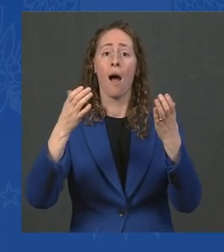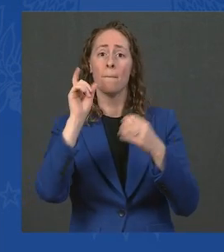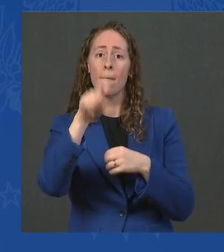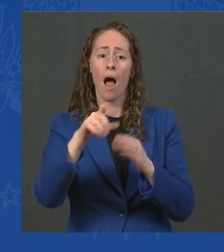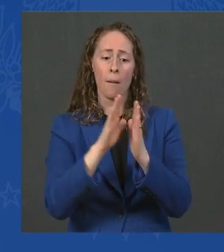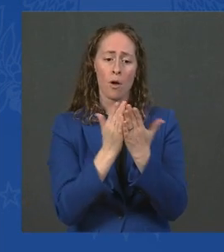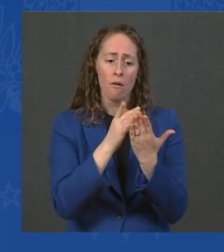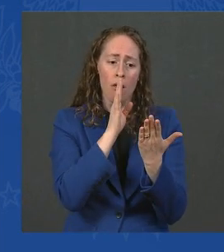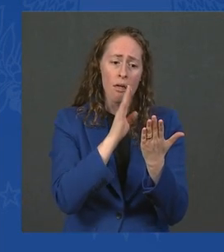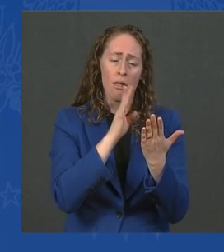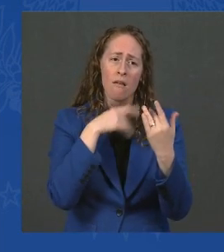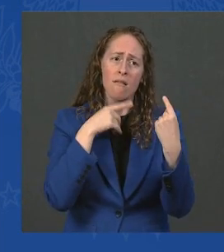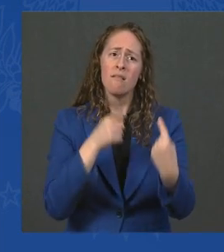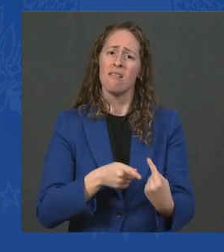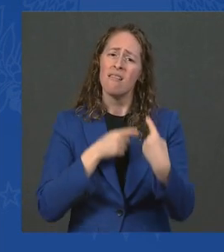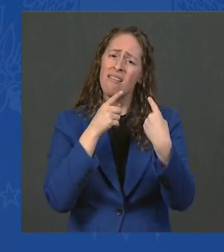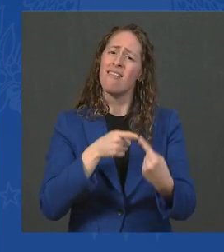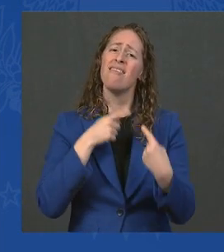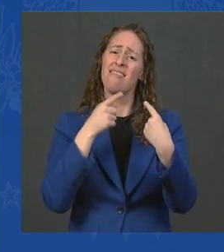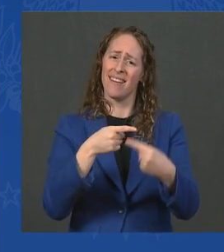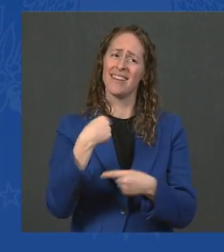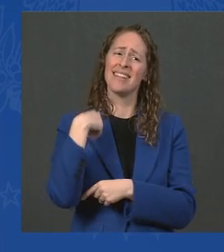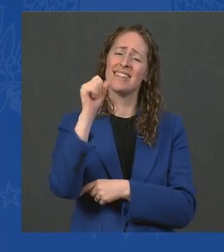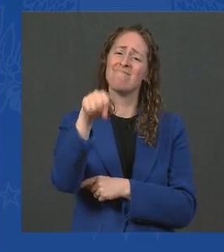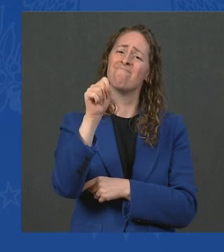And I am amazed when I see young women and men like you